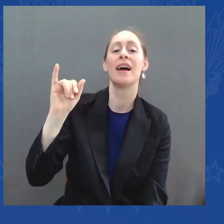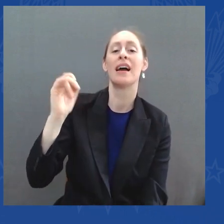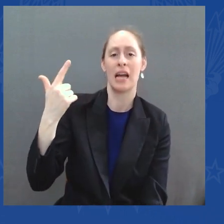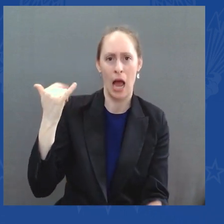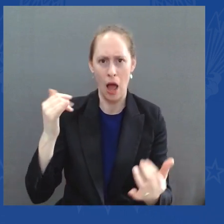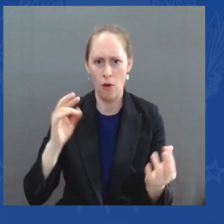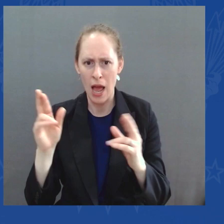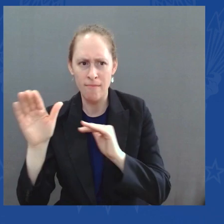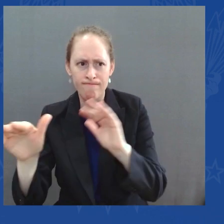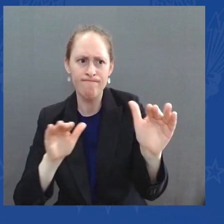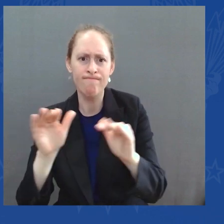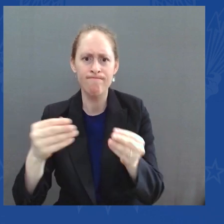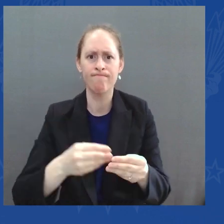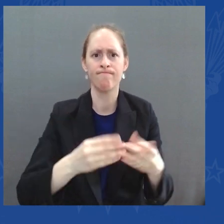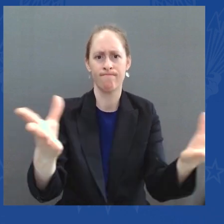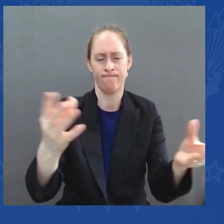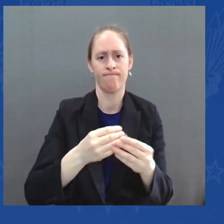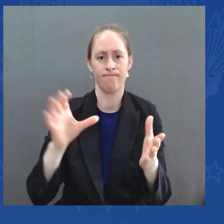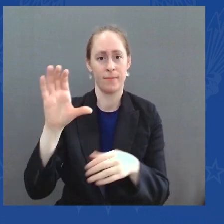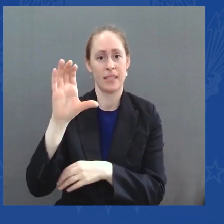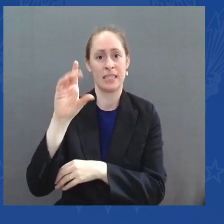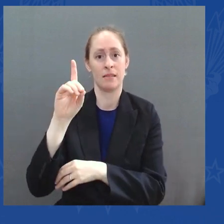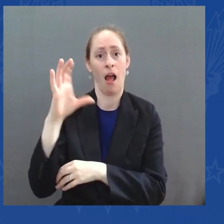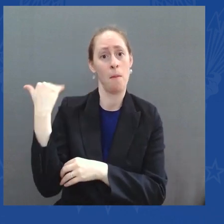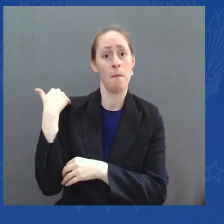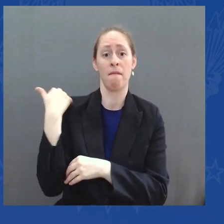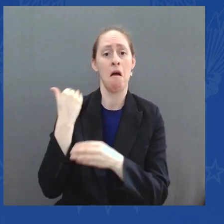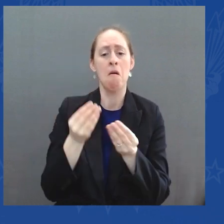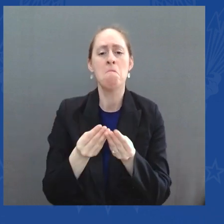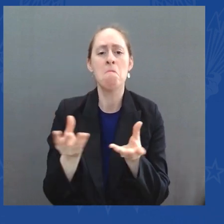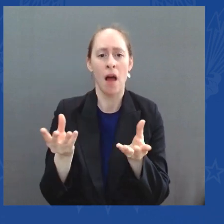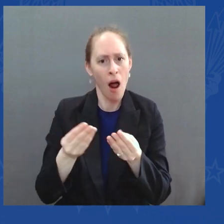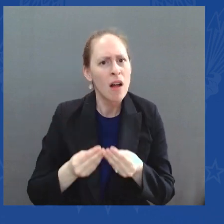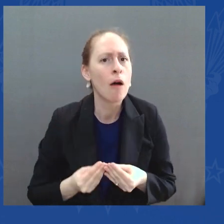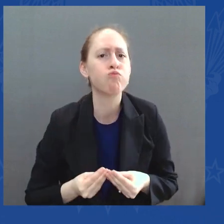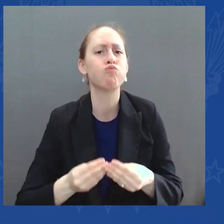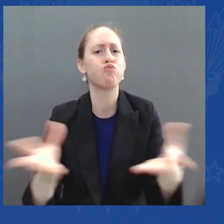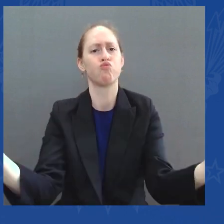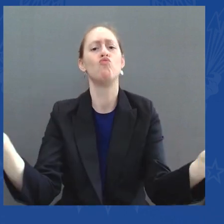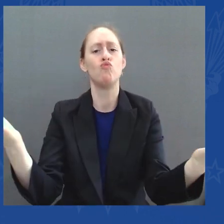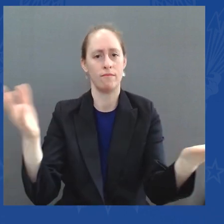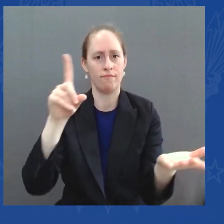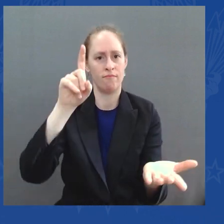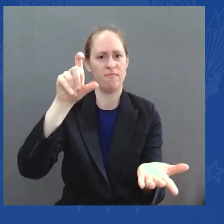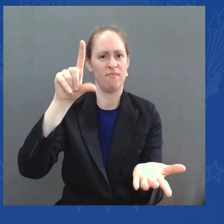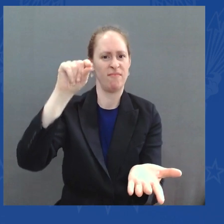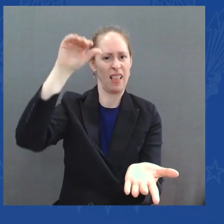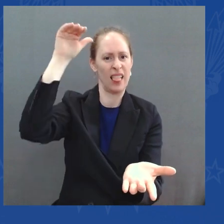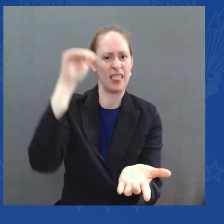120,000 in January and February alone. We also know that the key ingredient to getting